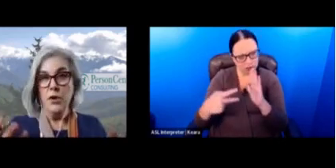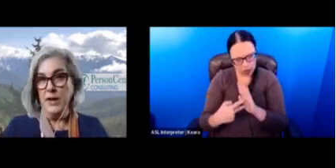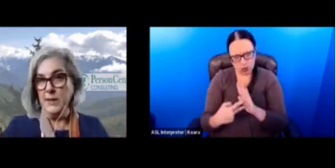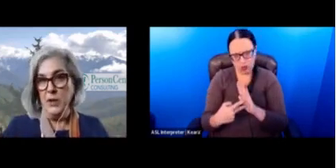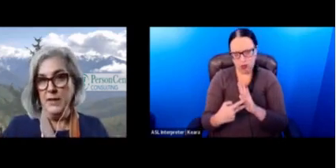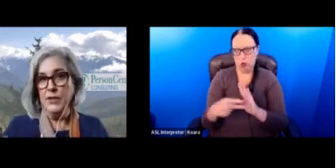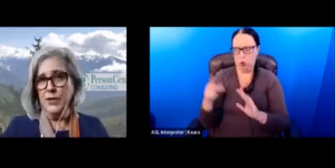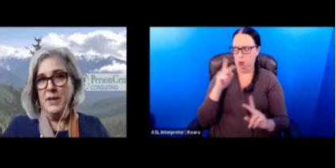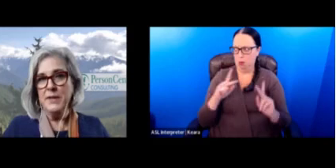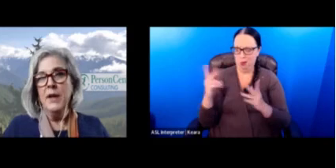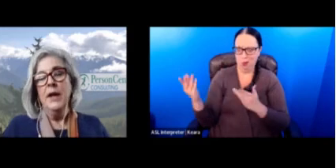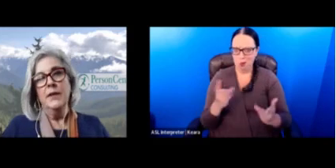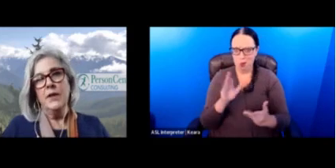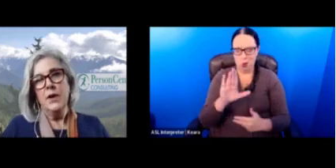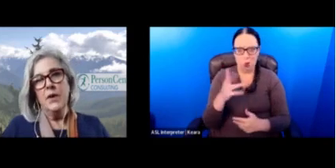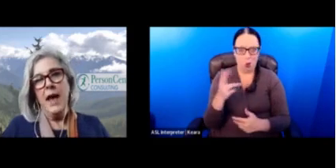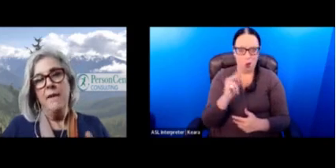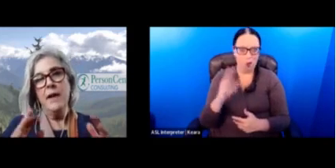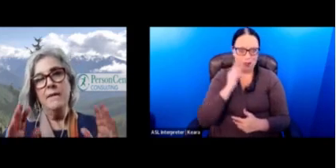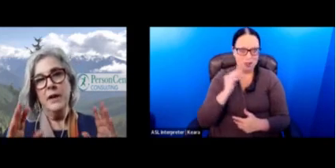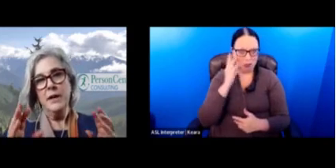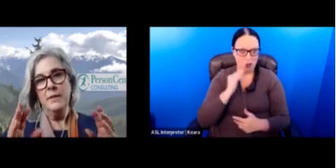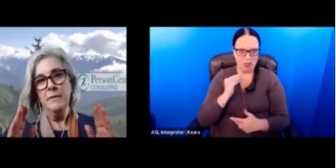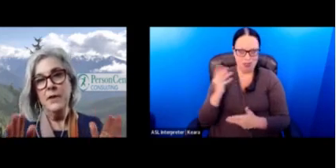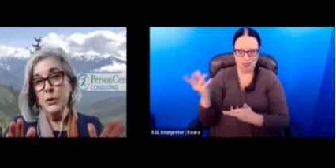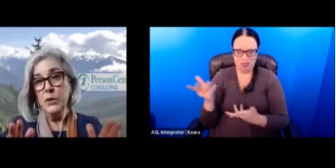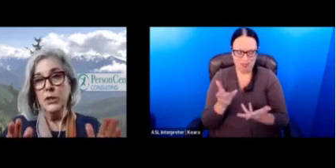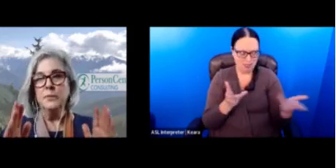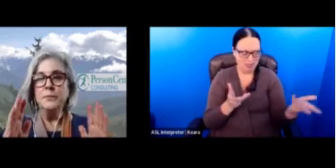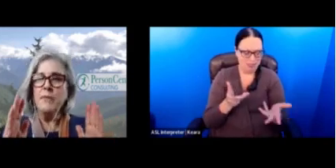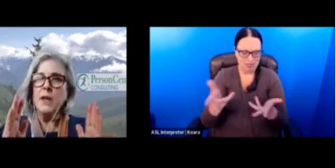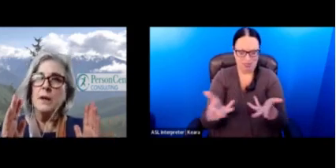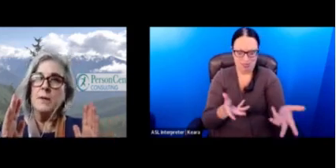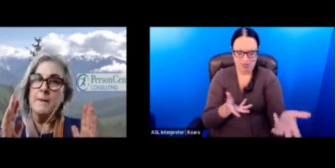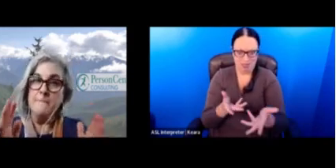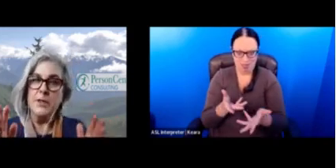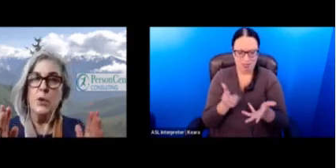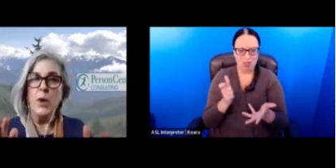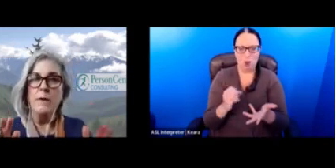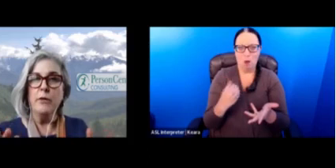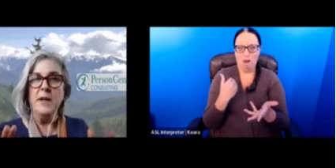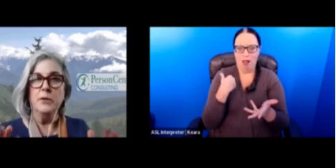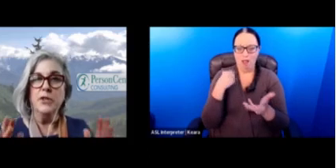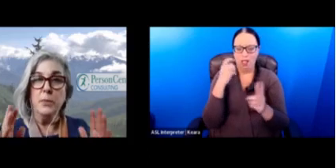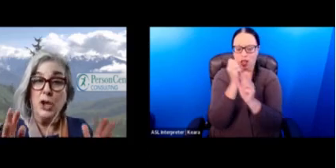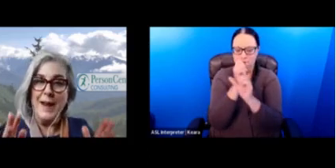our own experience to it. And so having a very visual, kind of physical way for people to plot